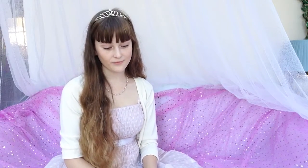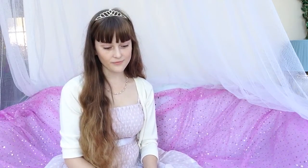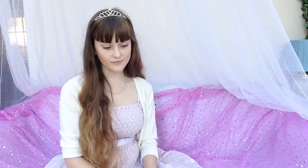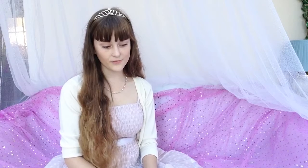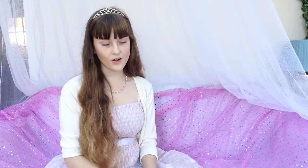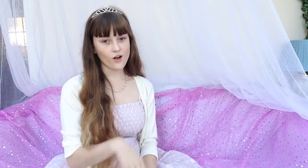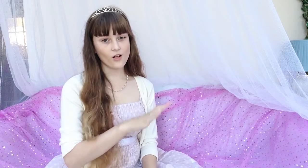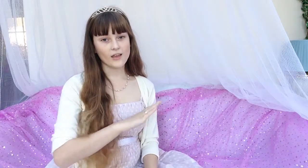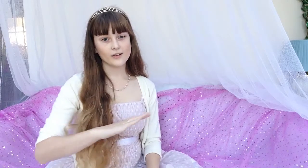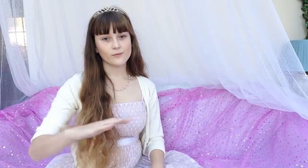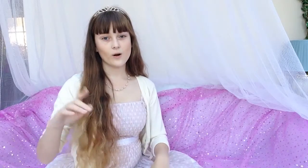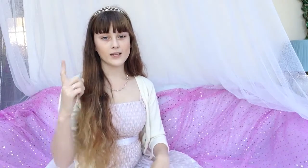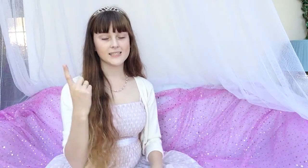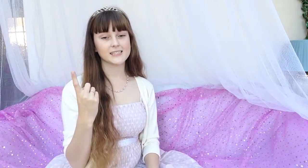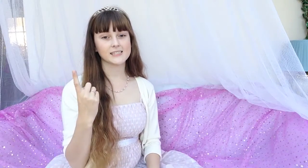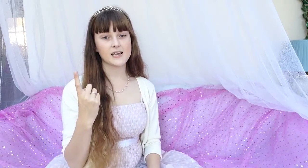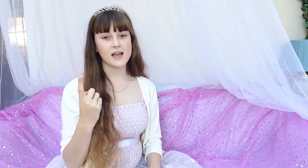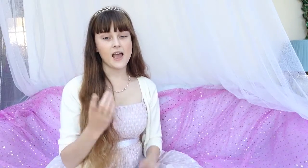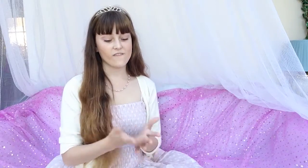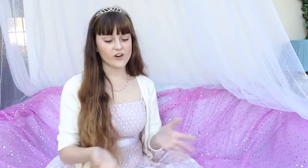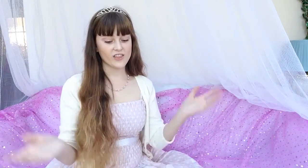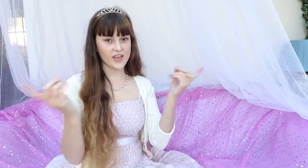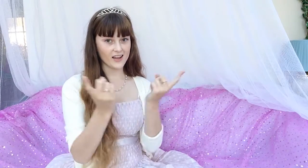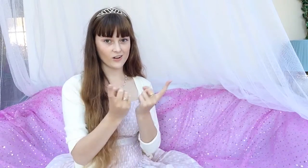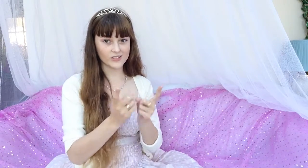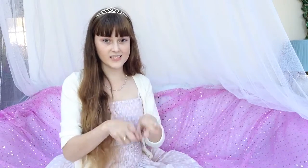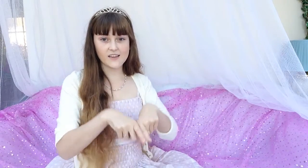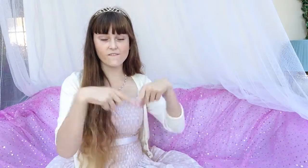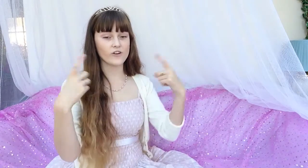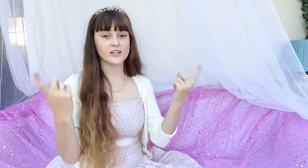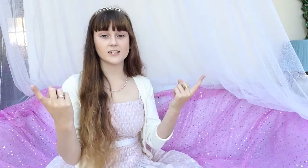All at once everything looks different